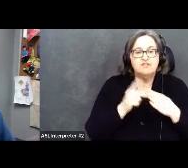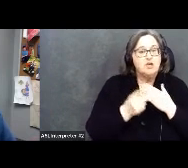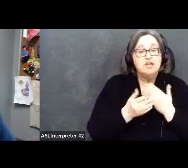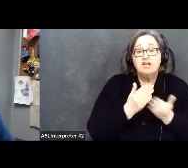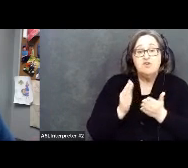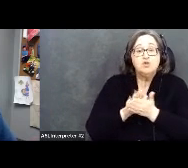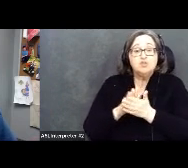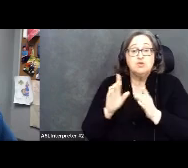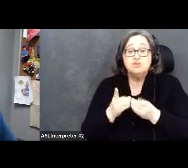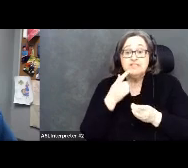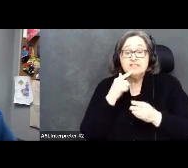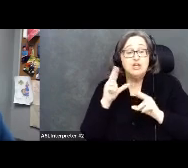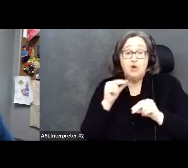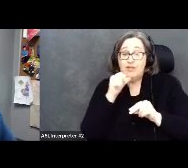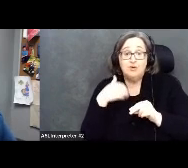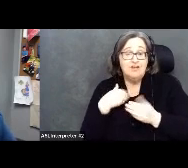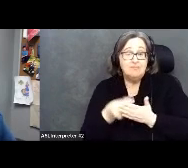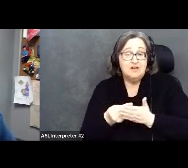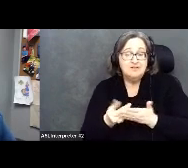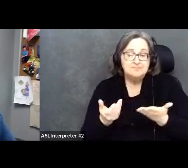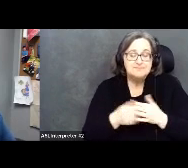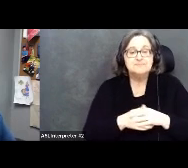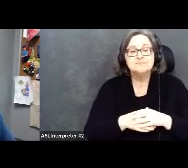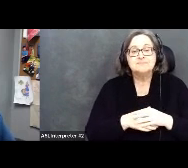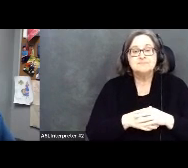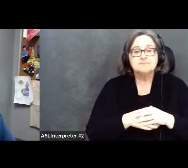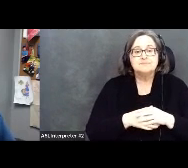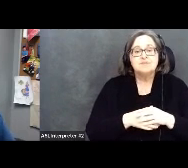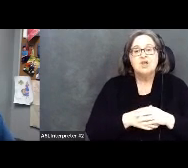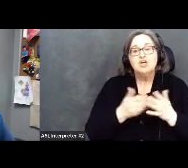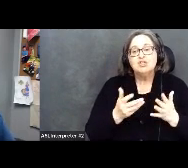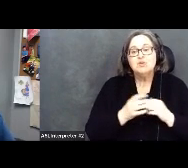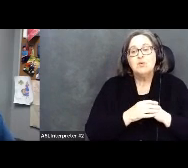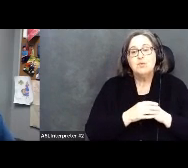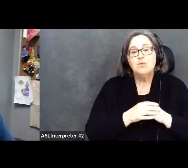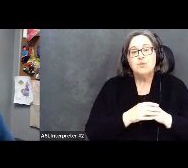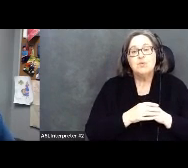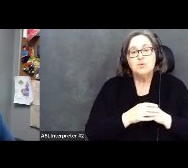saying they don't have money for it. So we got that moving along.